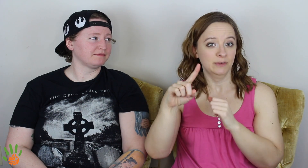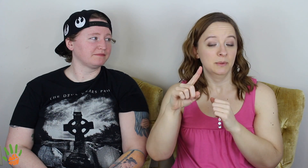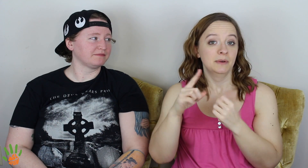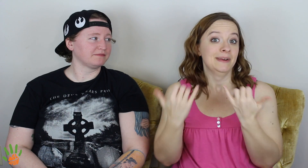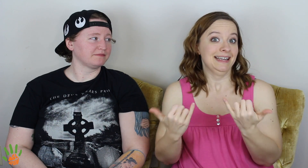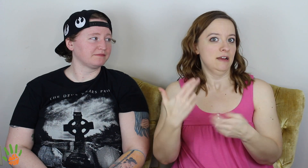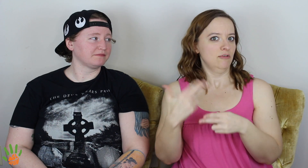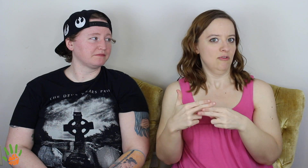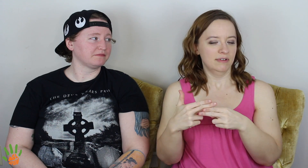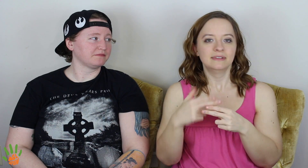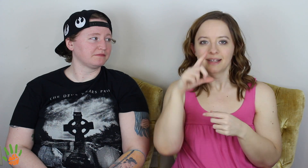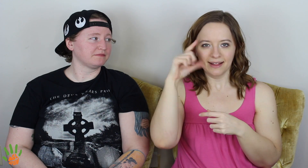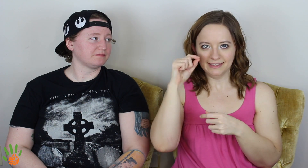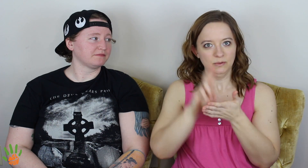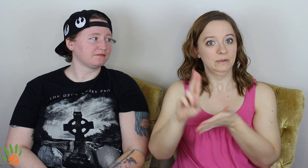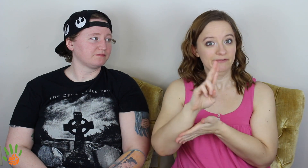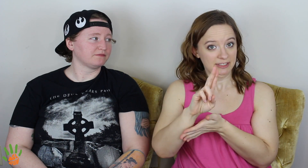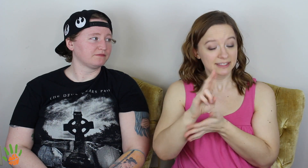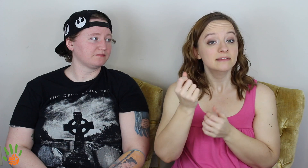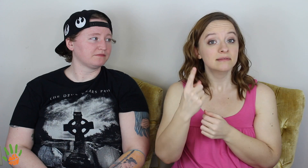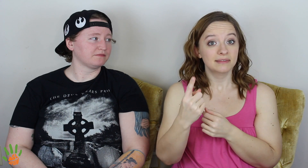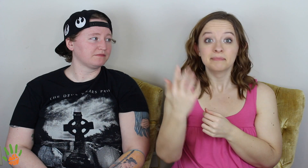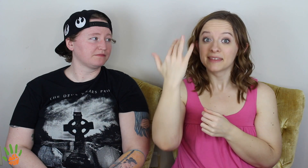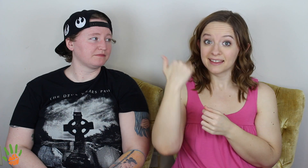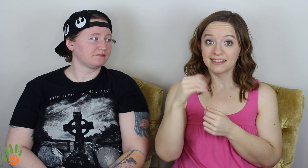for what is now called Gallaudet University.